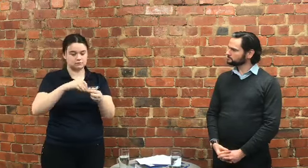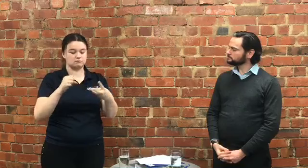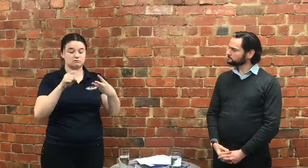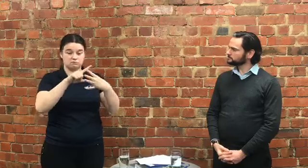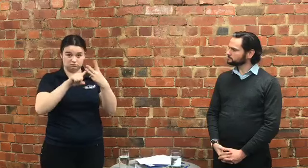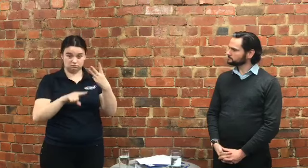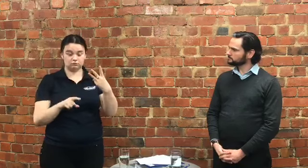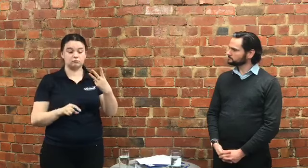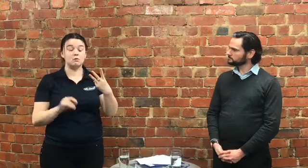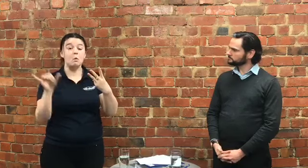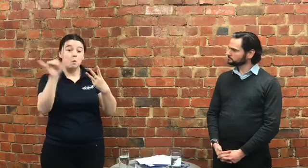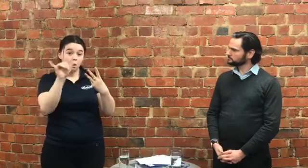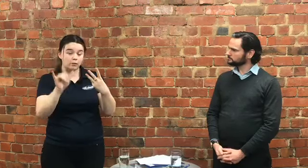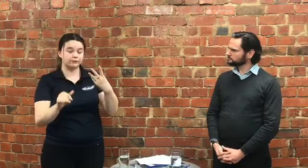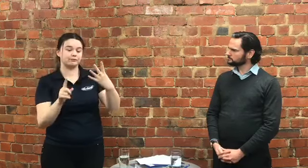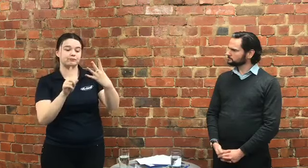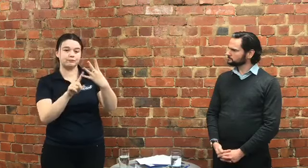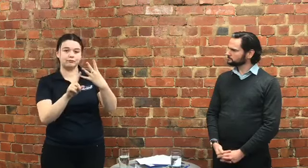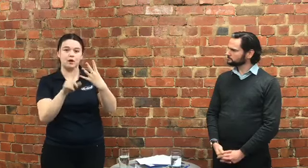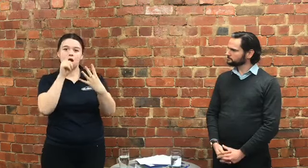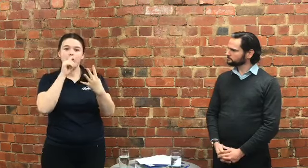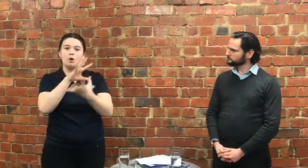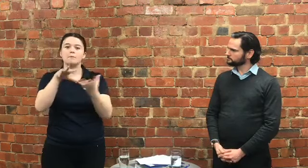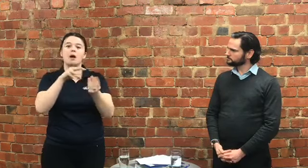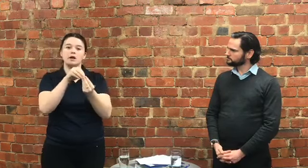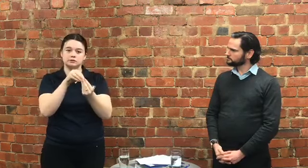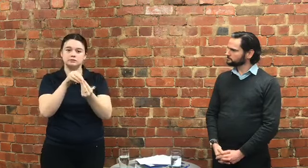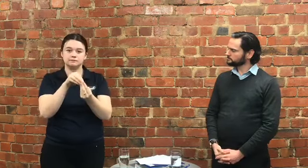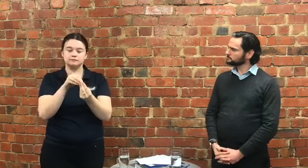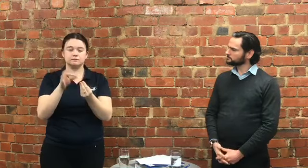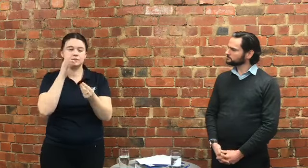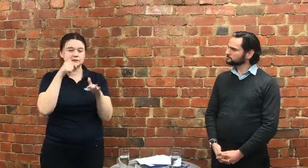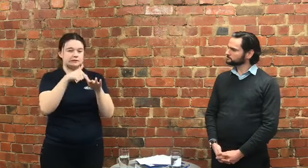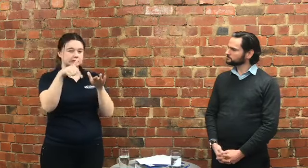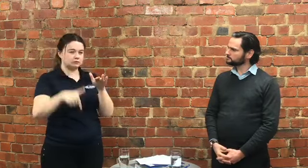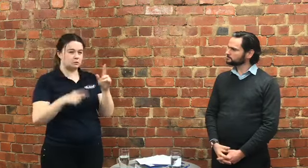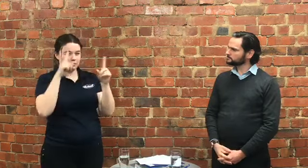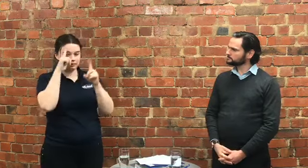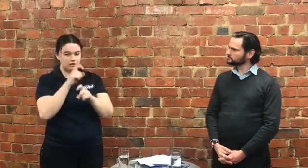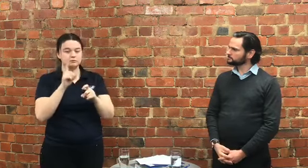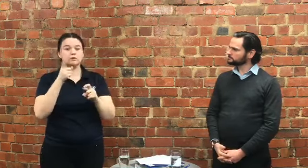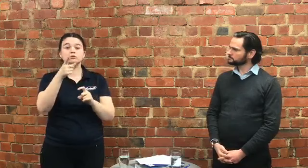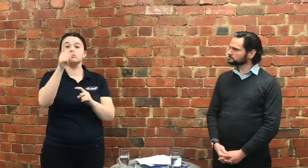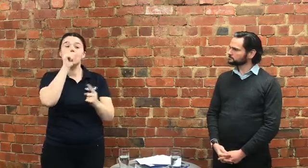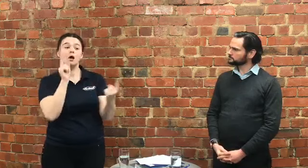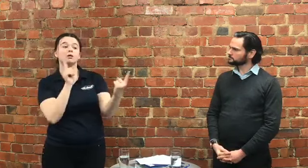There's a lot of bookkeeping involved. You need to look out for tax and the invoicing and the receipts and so on.